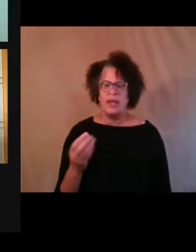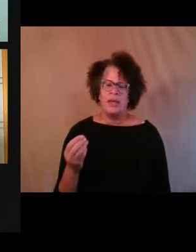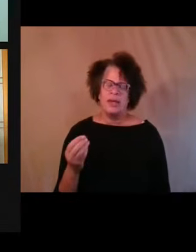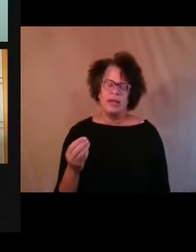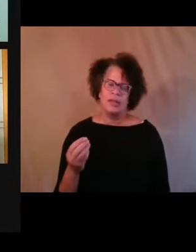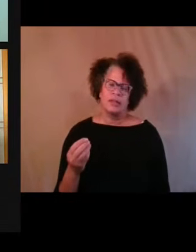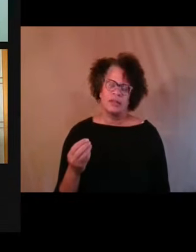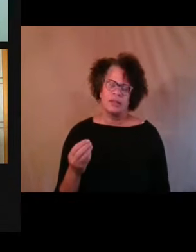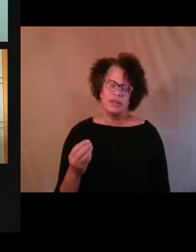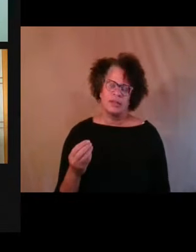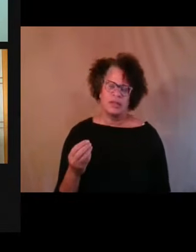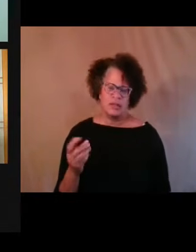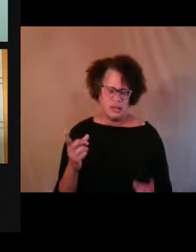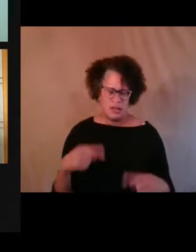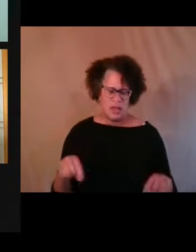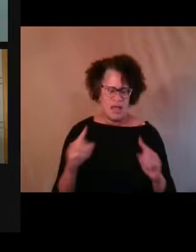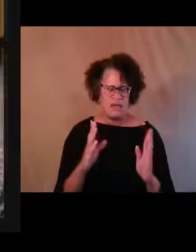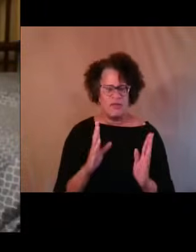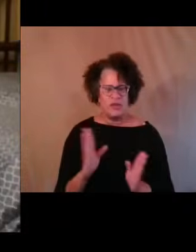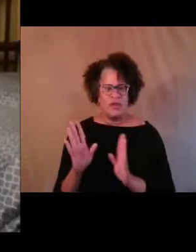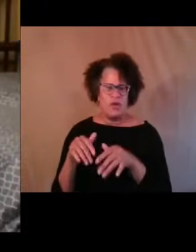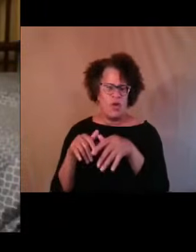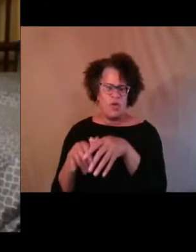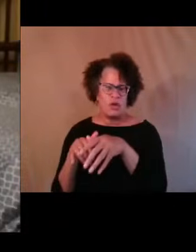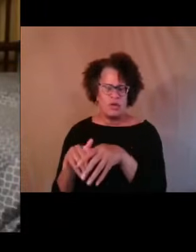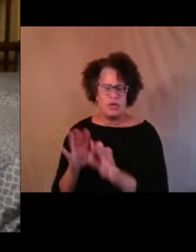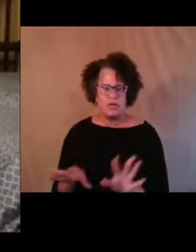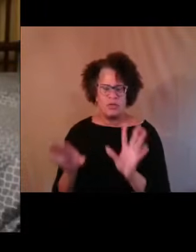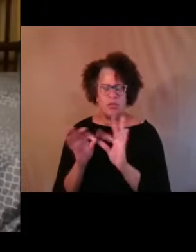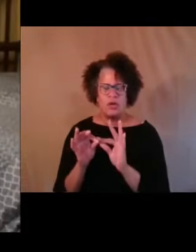Every organizer carries historical trauma themselves.